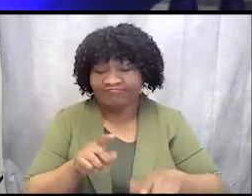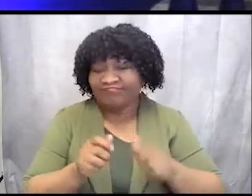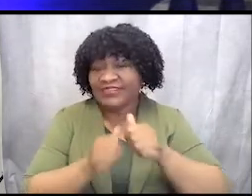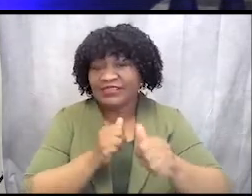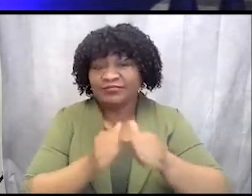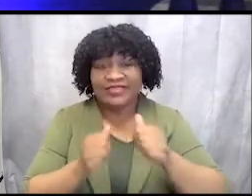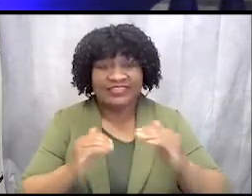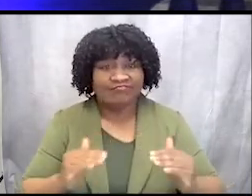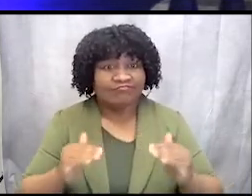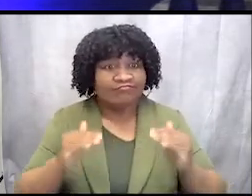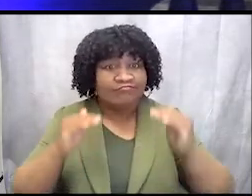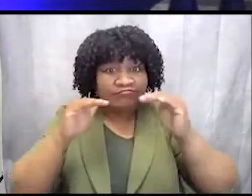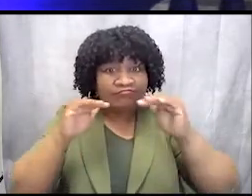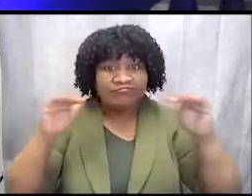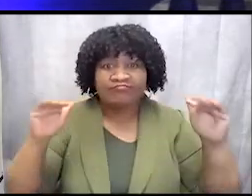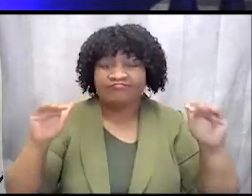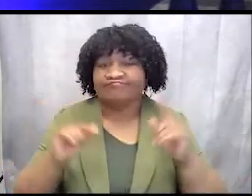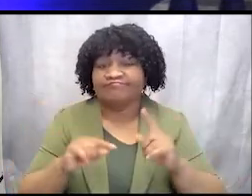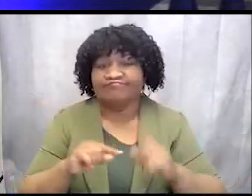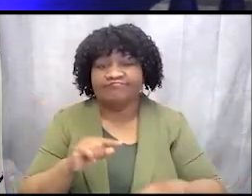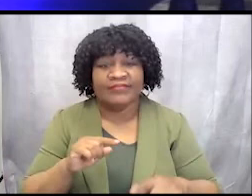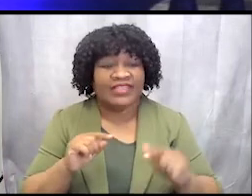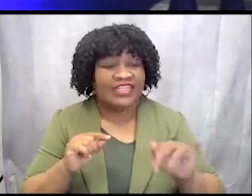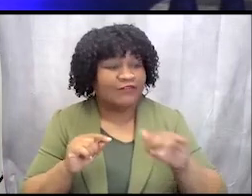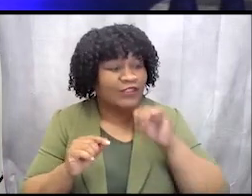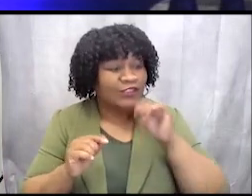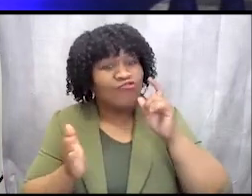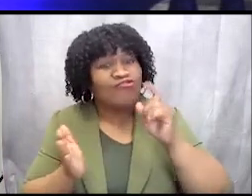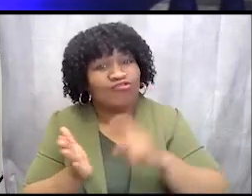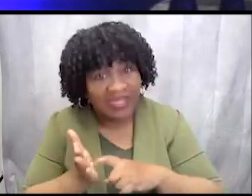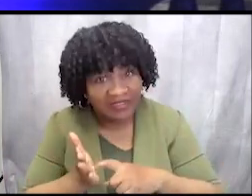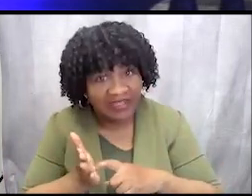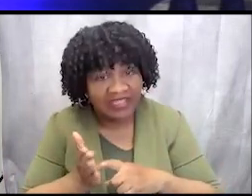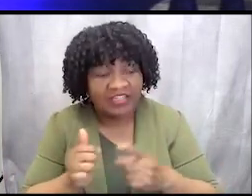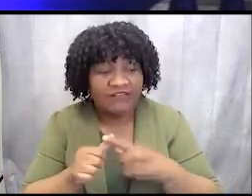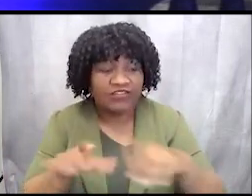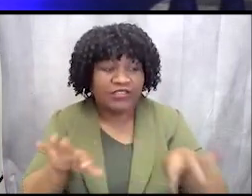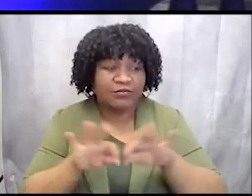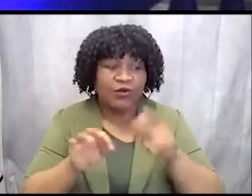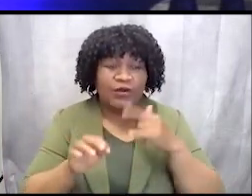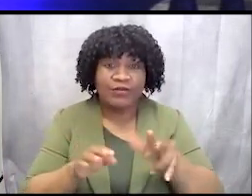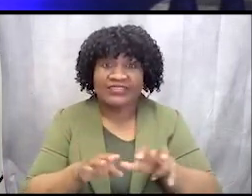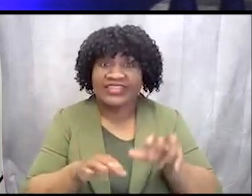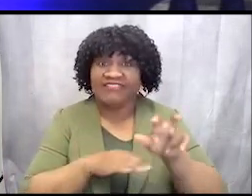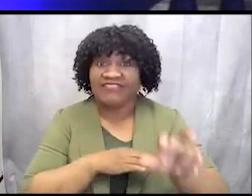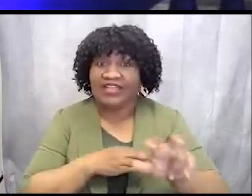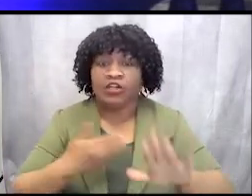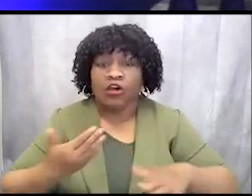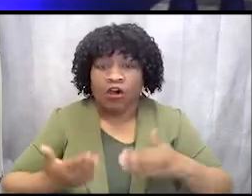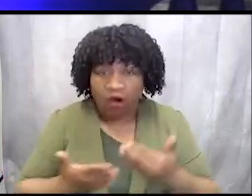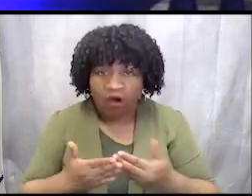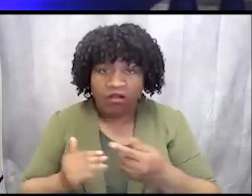at its highest level if we don't recognize that we need to invest in all of our young people